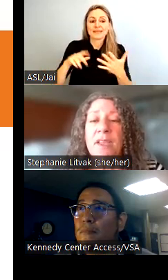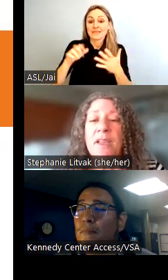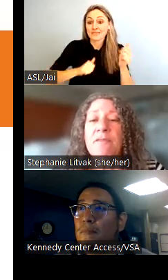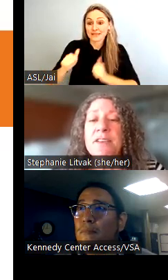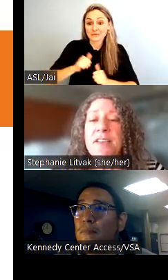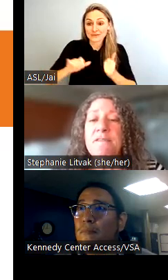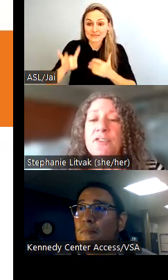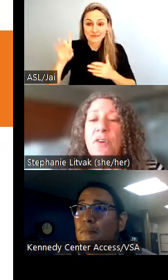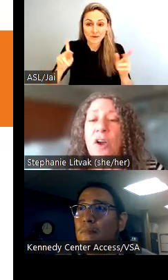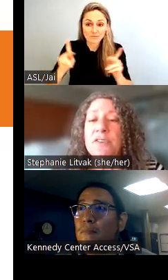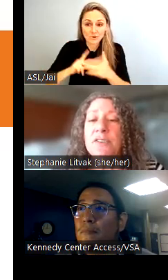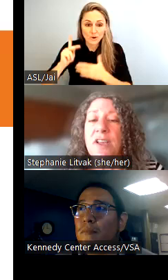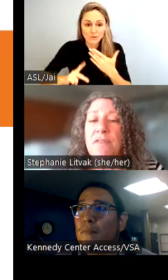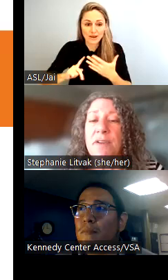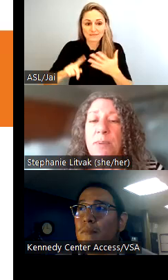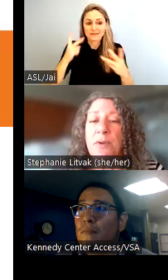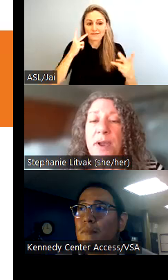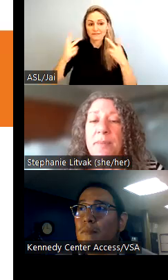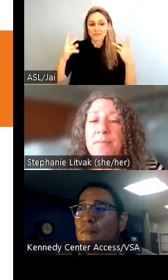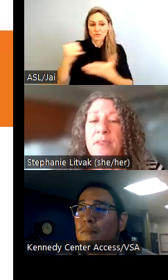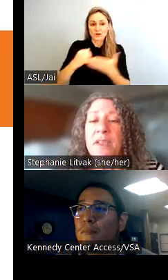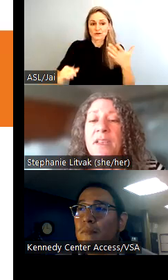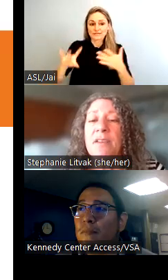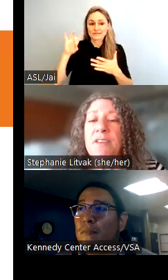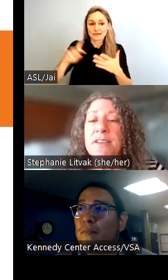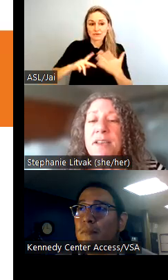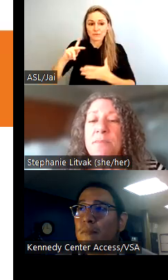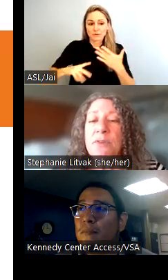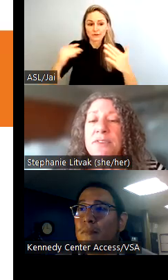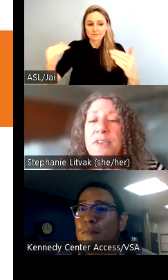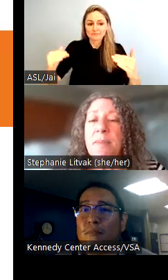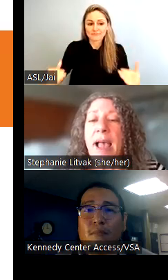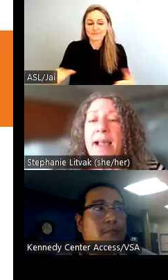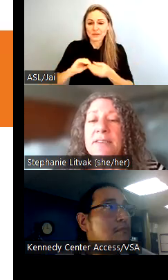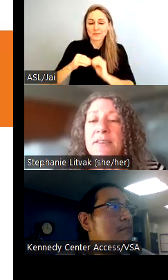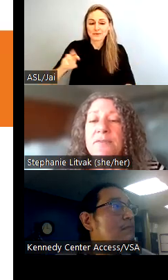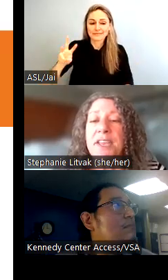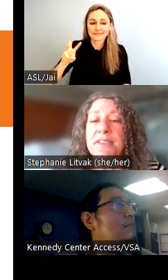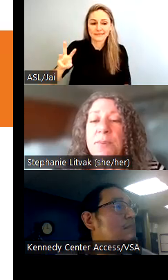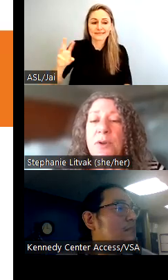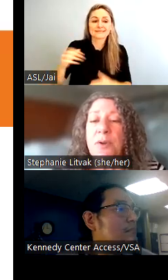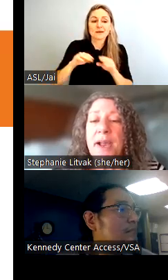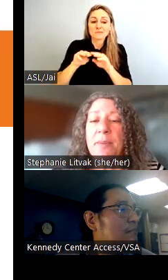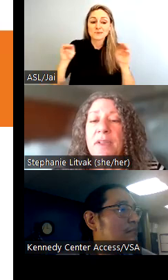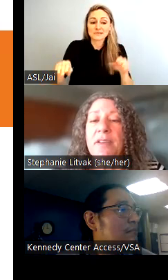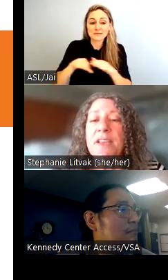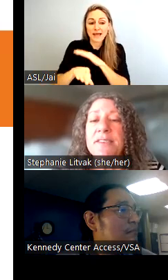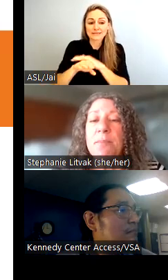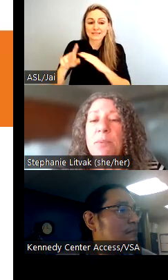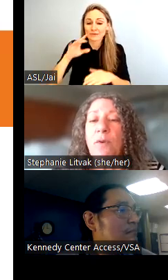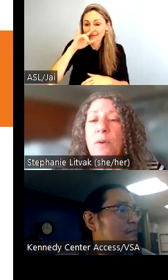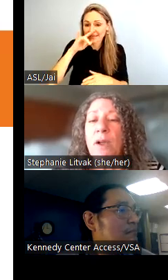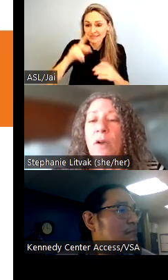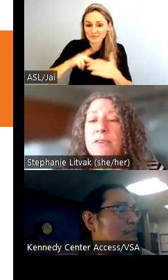VSA Visual Arts Discovery Program, VSA Museum Access for Kids Program, VSA Performing Arts